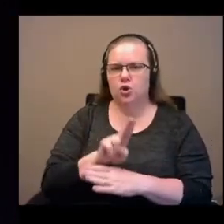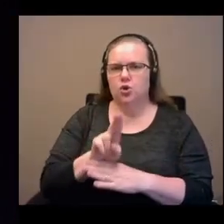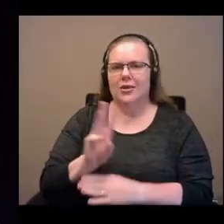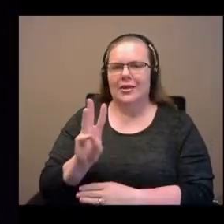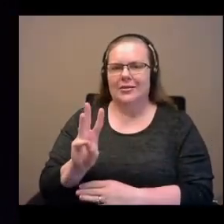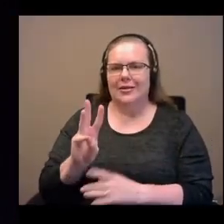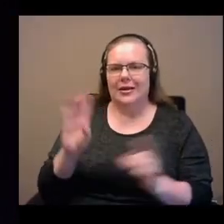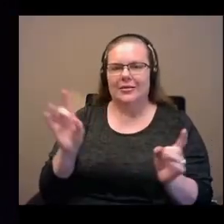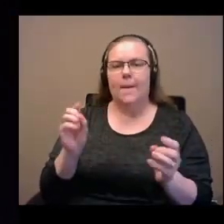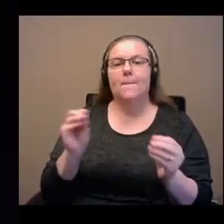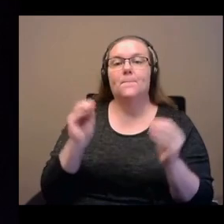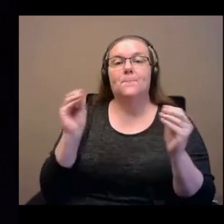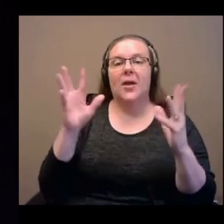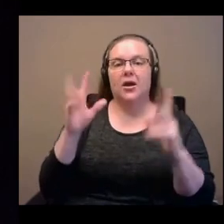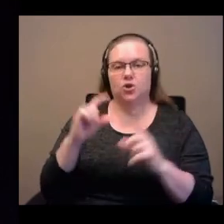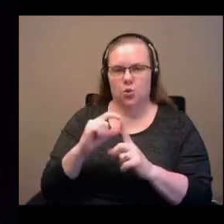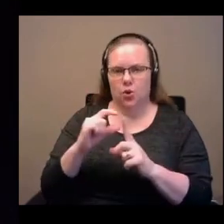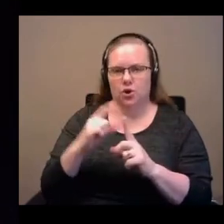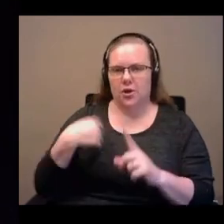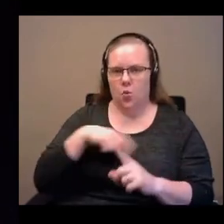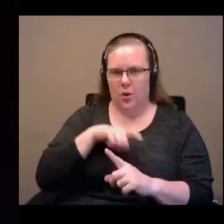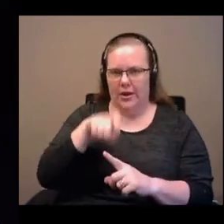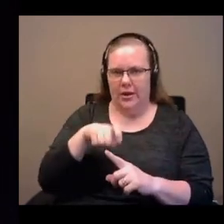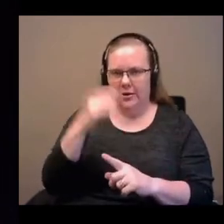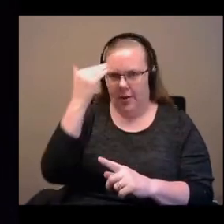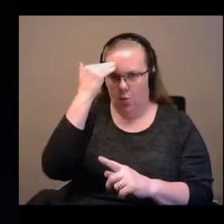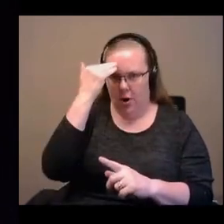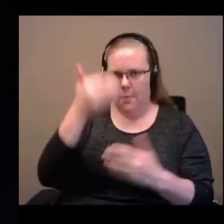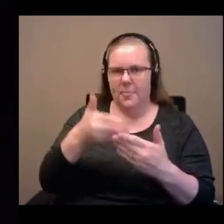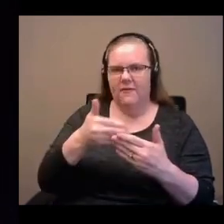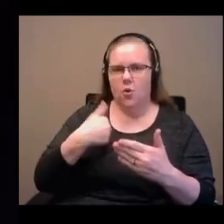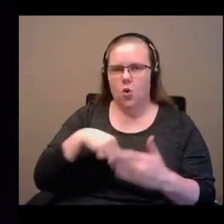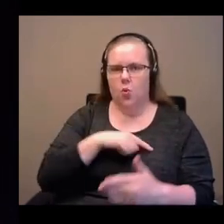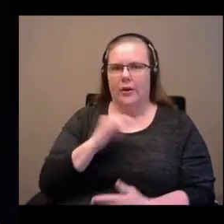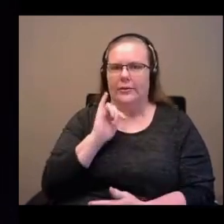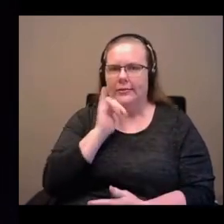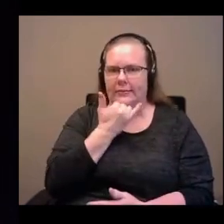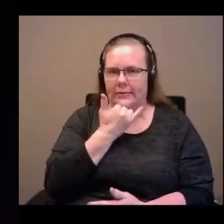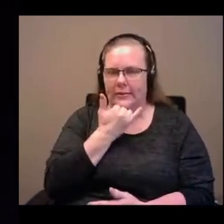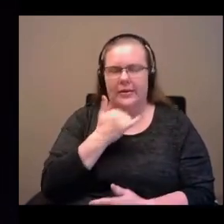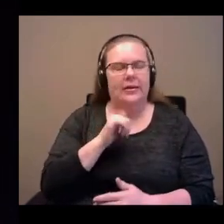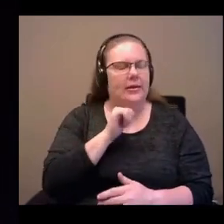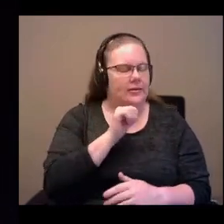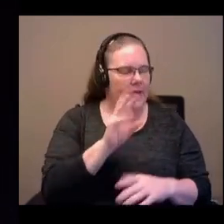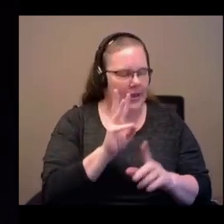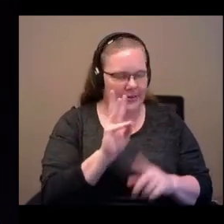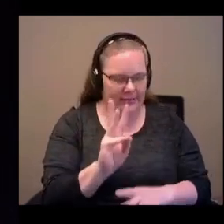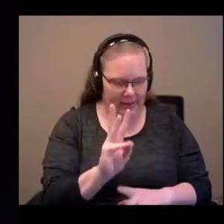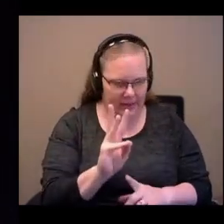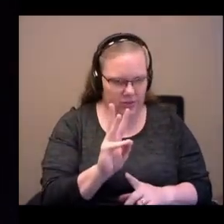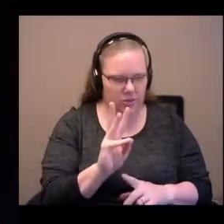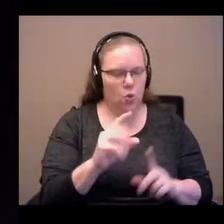need to be aware of before we make a mistake? JONAH BERGER: Yeah, so first, I’ll say it’s not six words, it’s six types of words. Okay, so under each of those chapters,